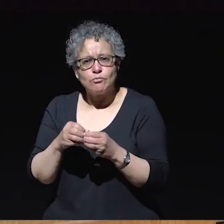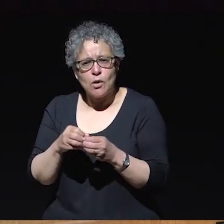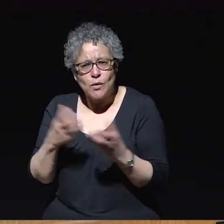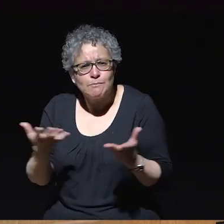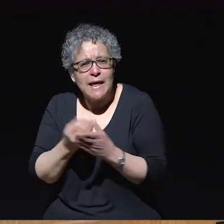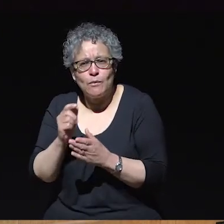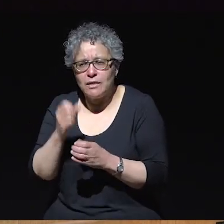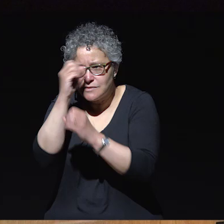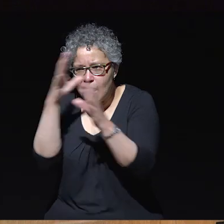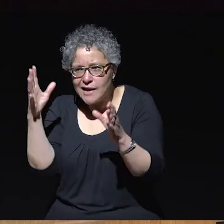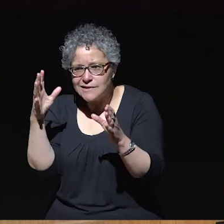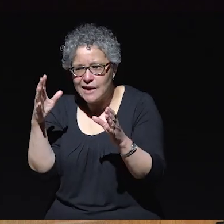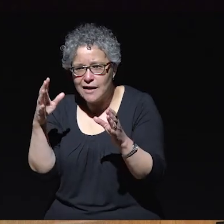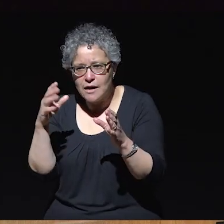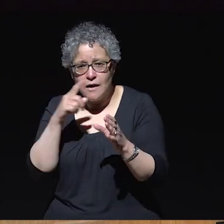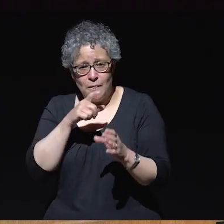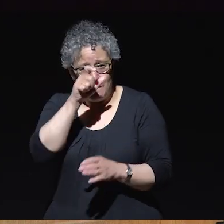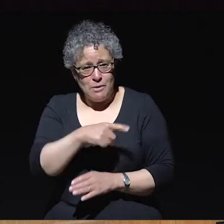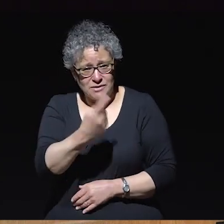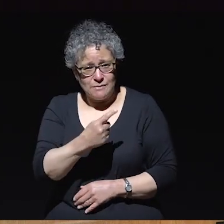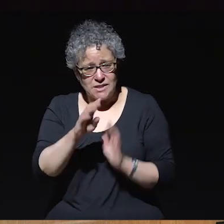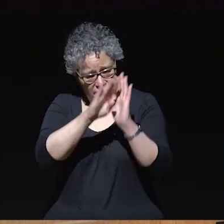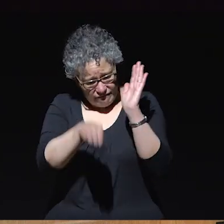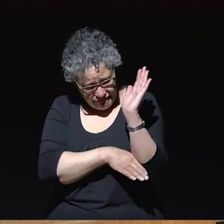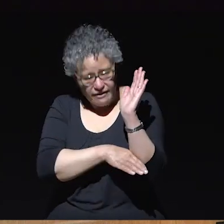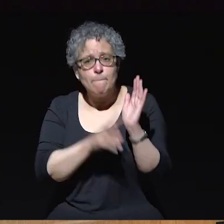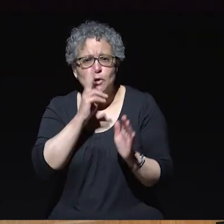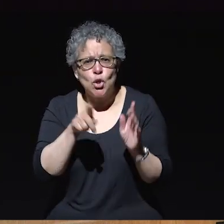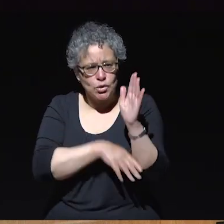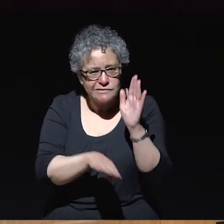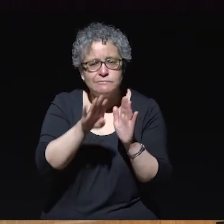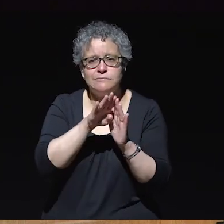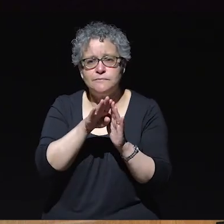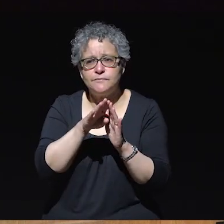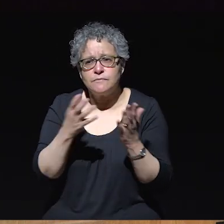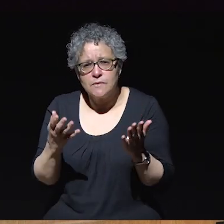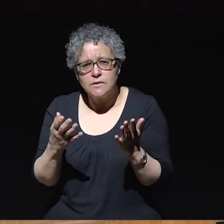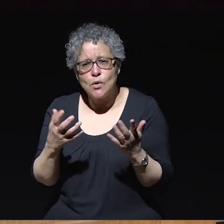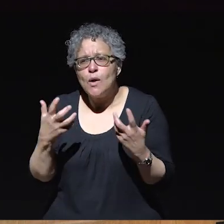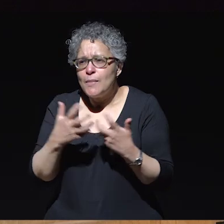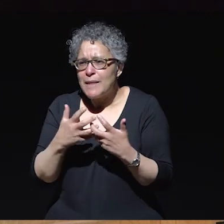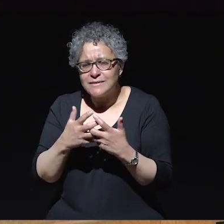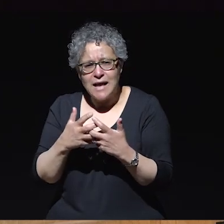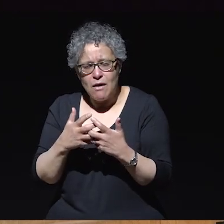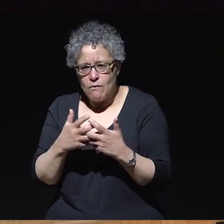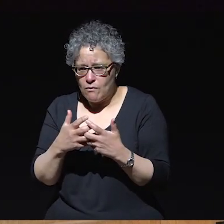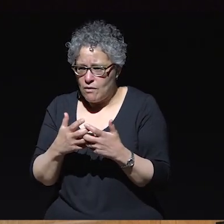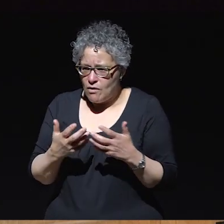So, I think that sort of gorgeous relay race between artists in terms of what works of art, how they operate, I think is really, really interesting.